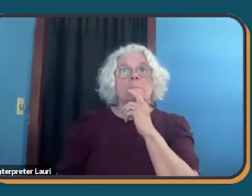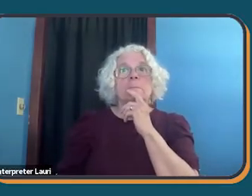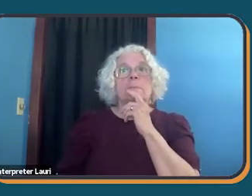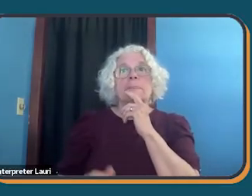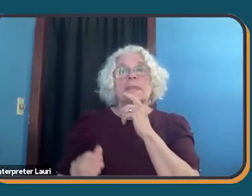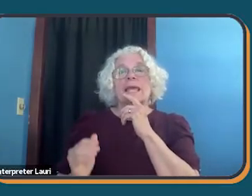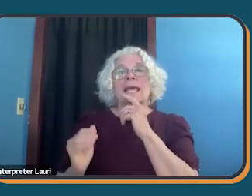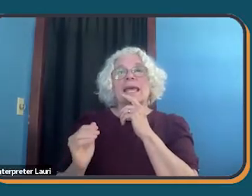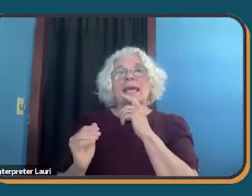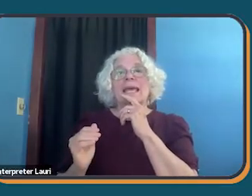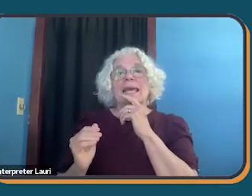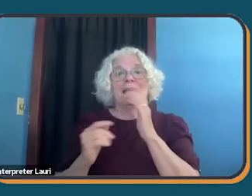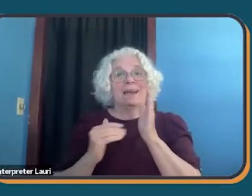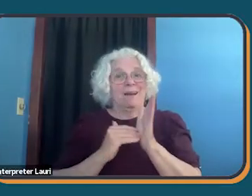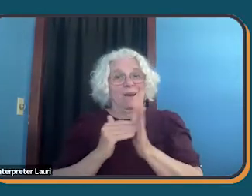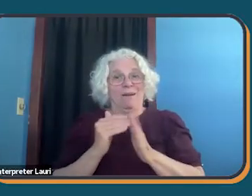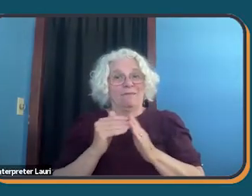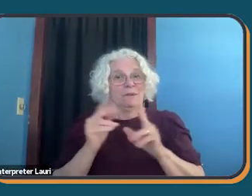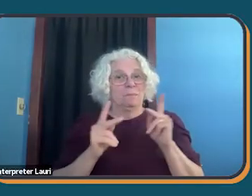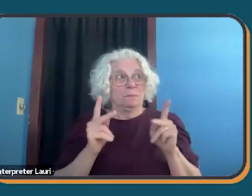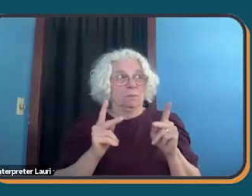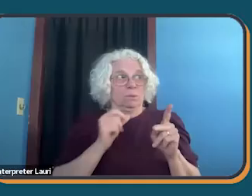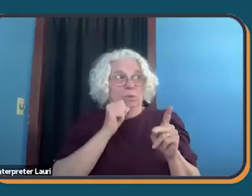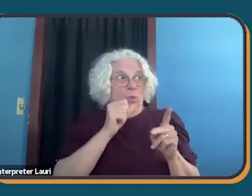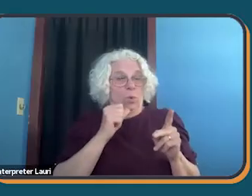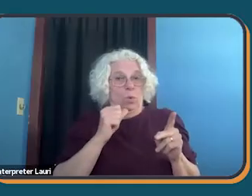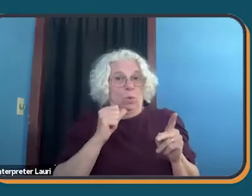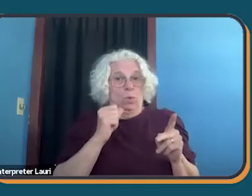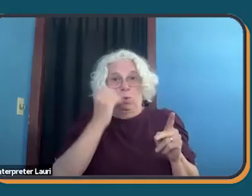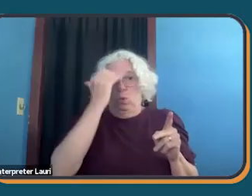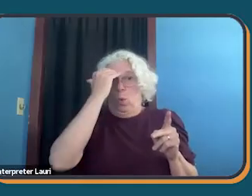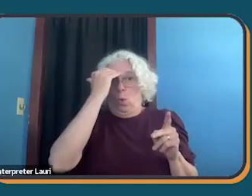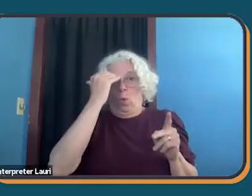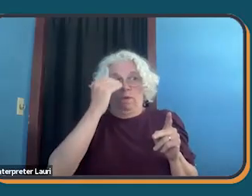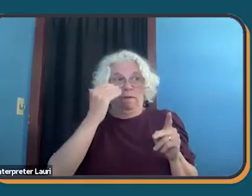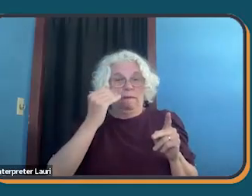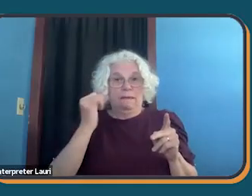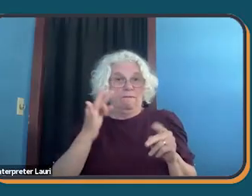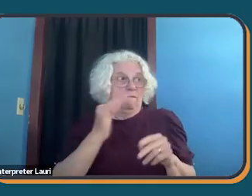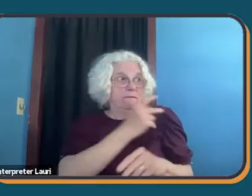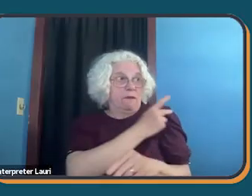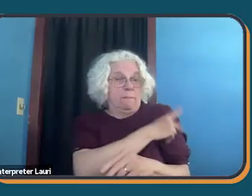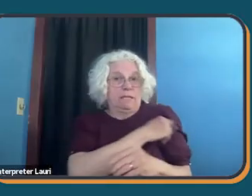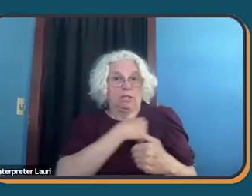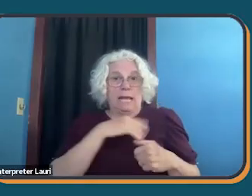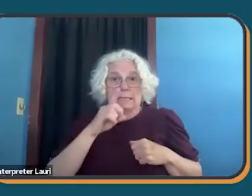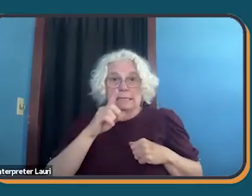to track disability status and accommodations of their patients,